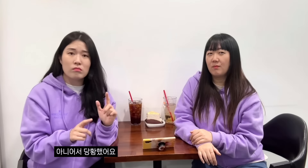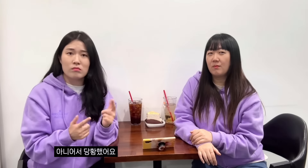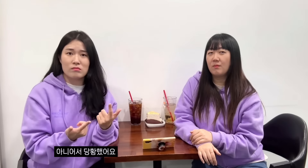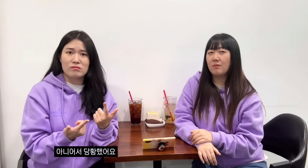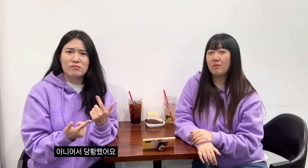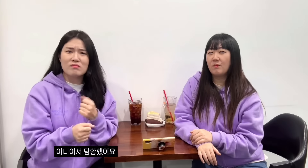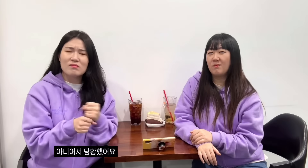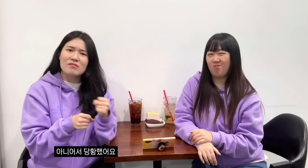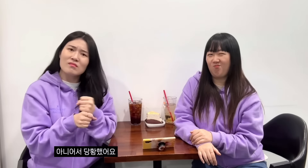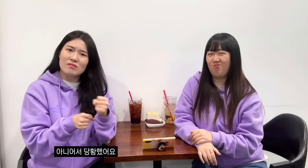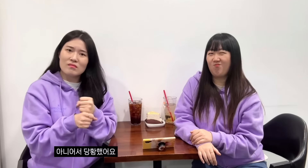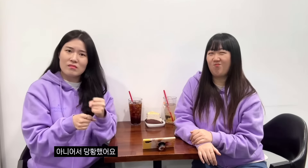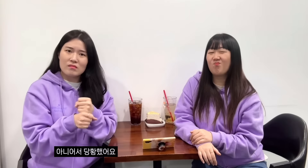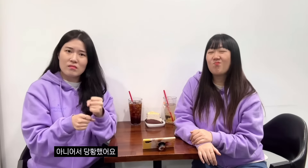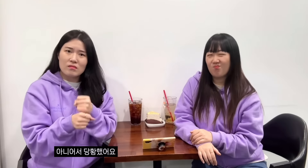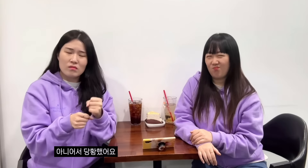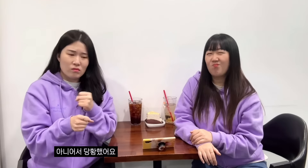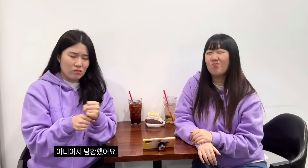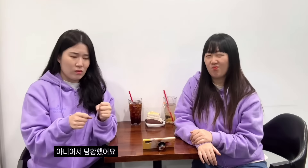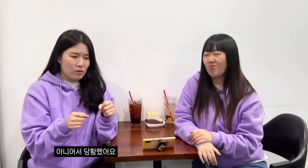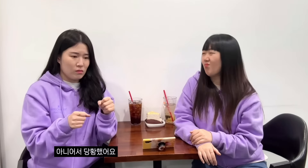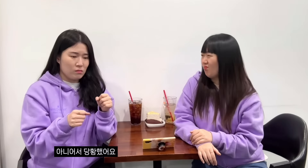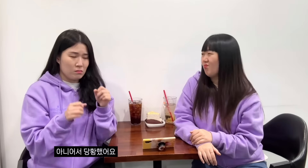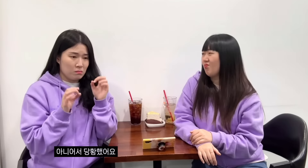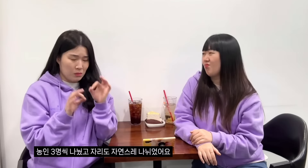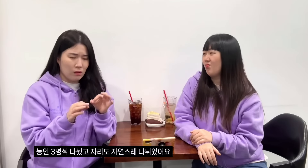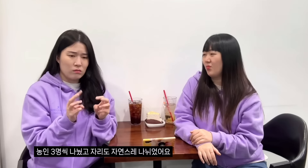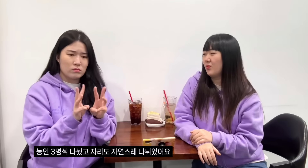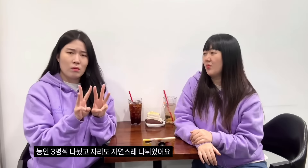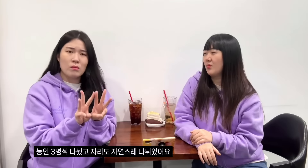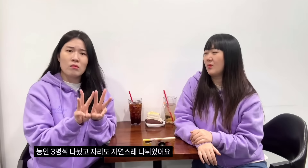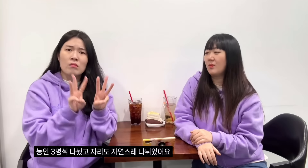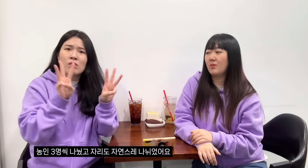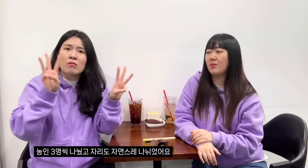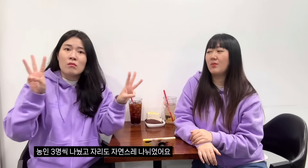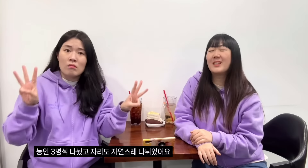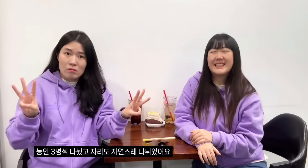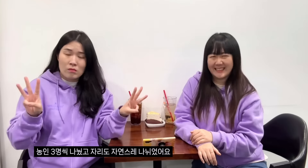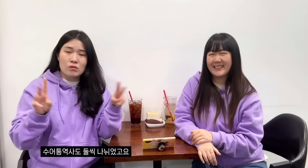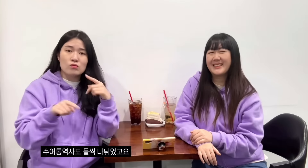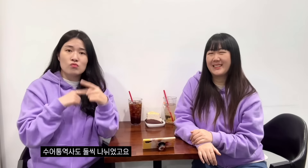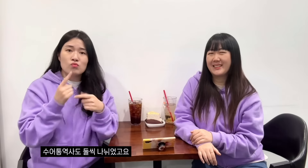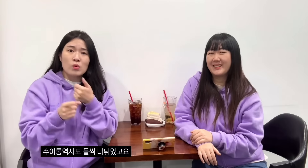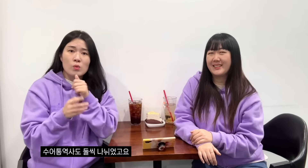but I was embarrassed because it wasn't. They were divided into 3 deaf people, and the seats were naturally divided.